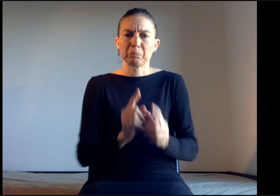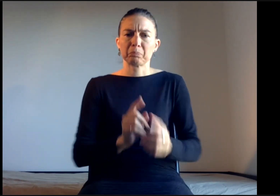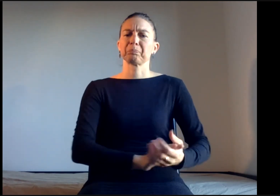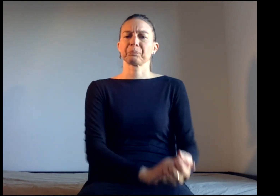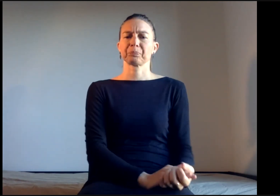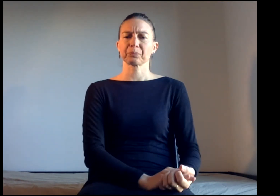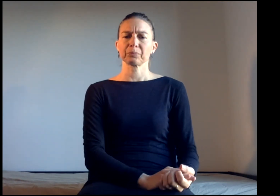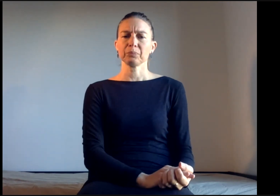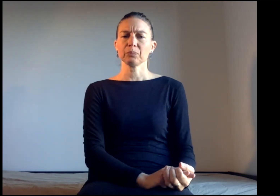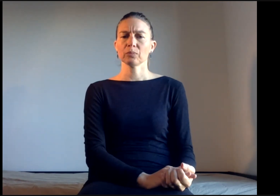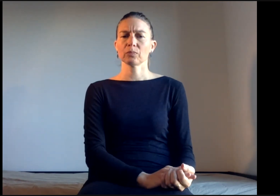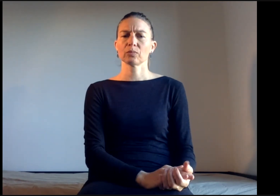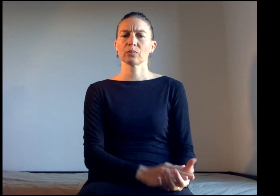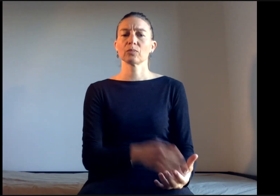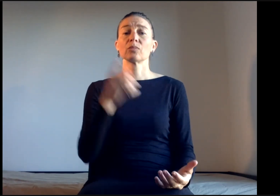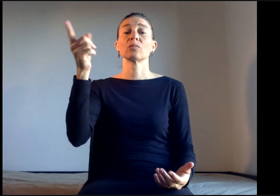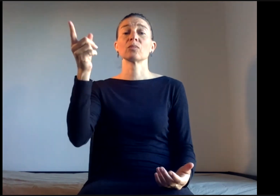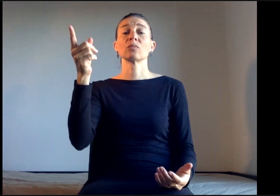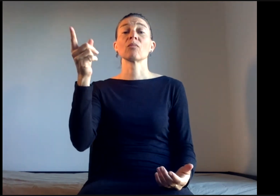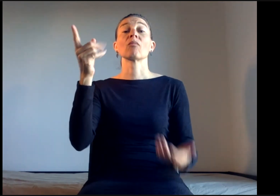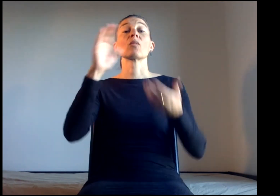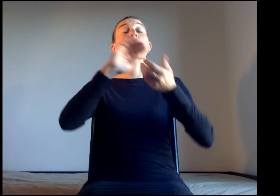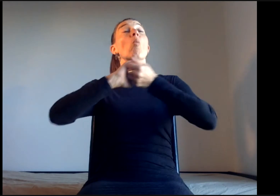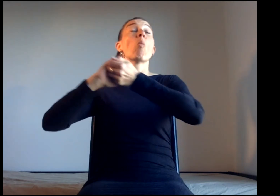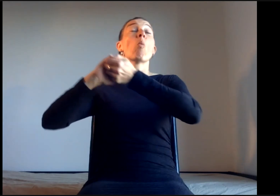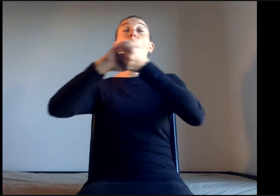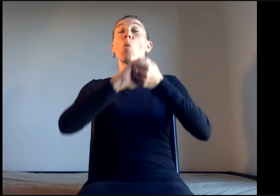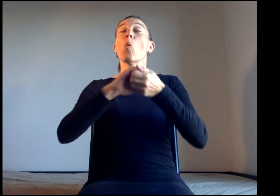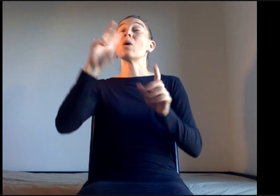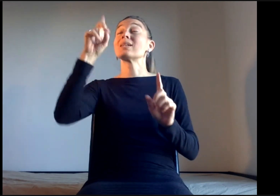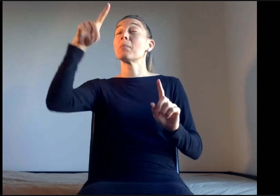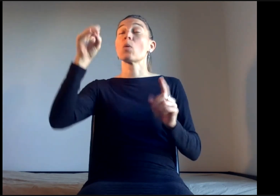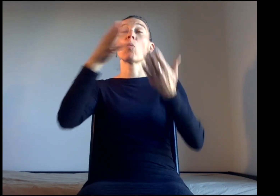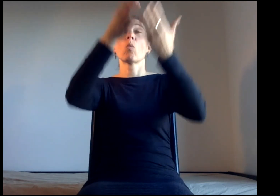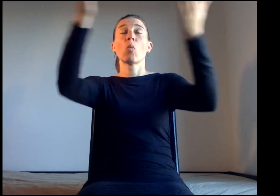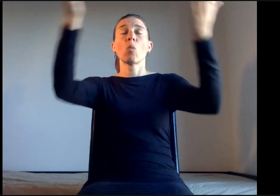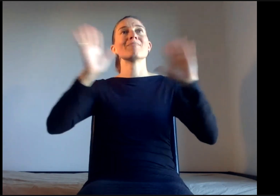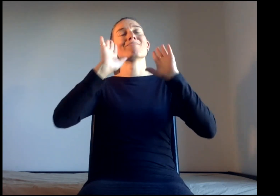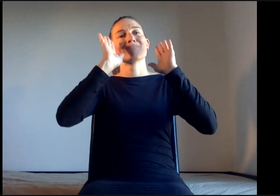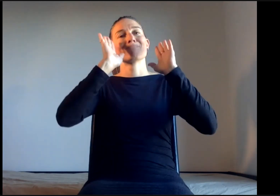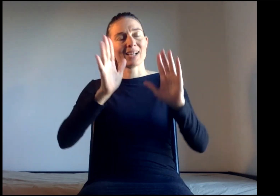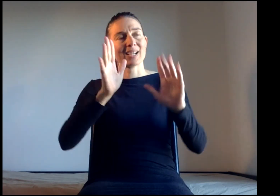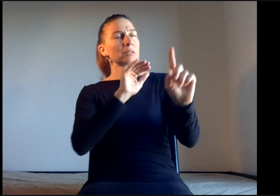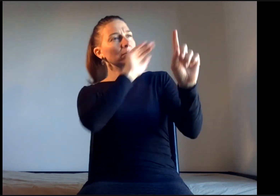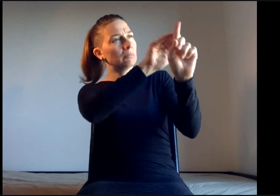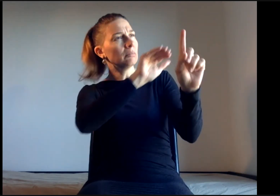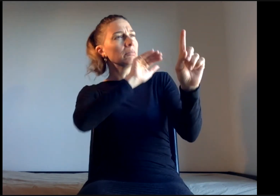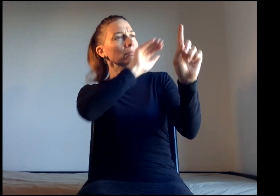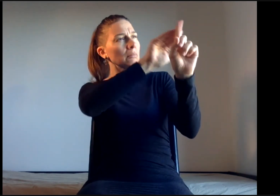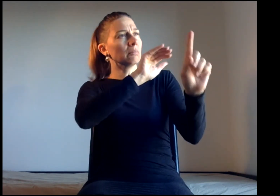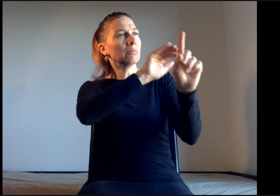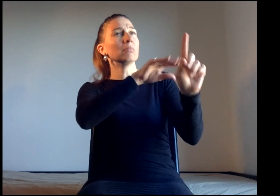to protect people with disabilities in any future crisis plans. Especially persons receiving care from a family member,